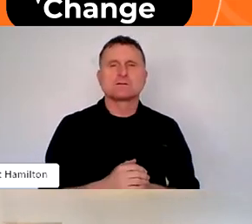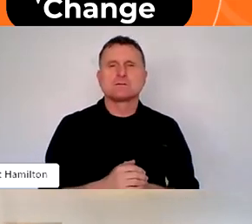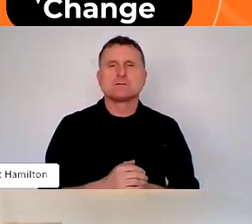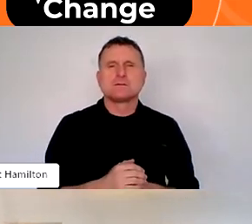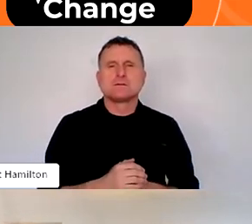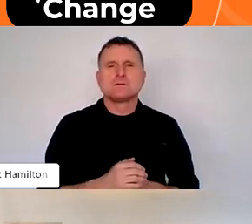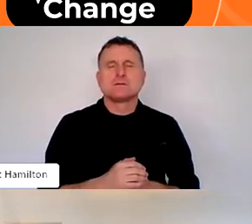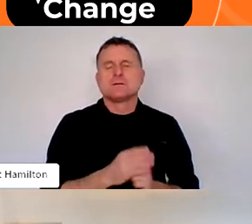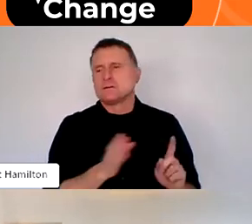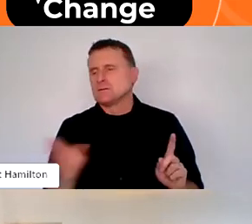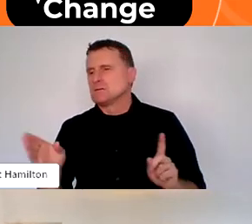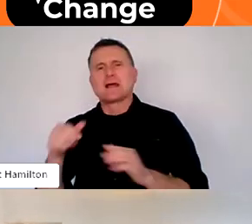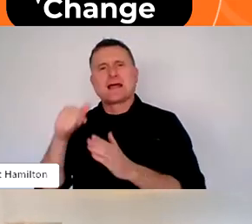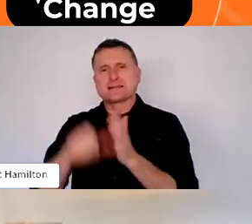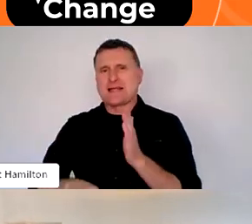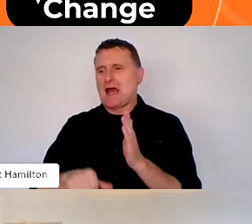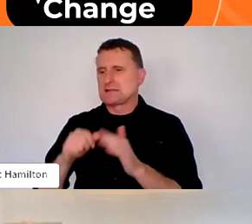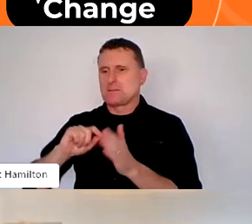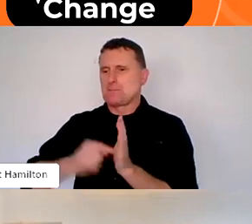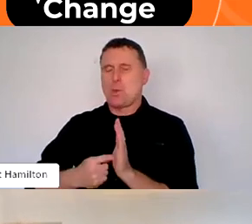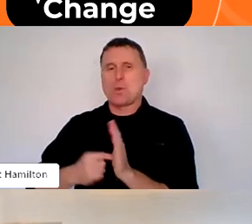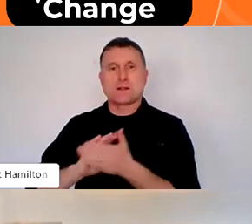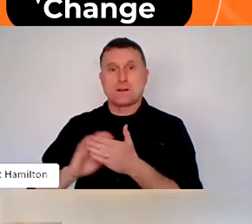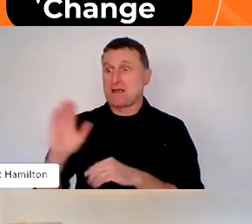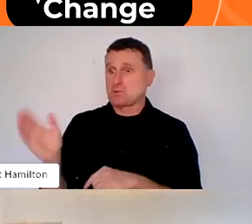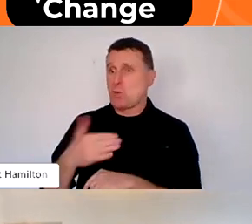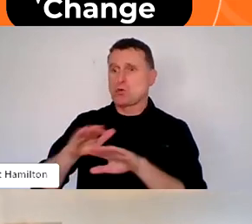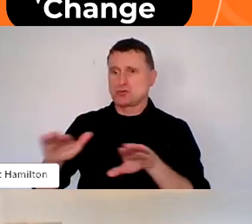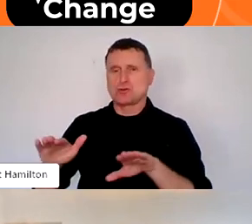that every child is valued as a capable learner. I just wanted